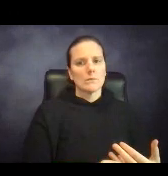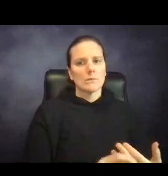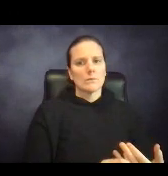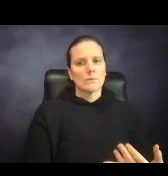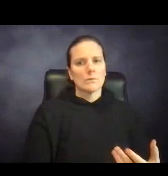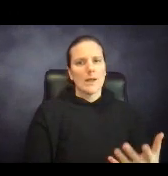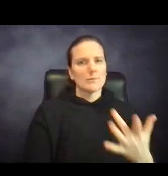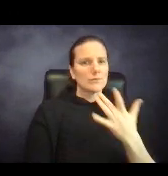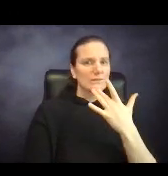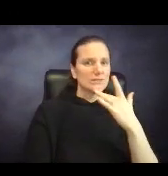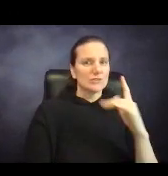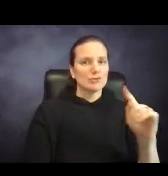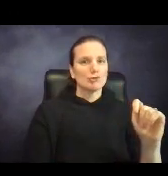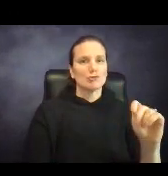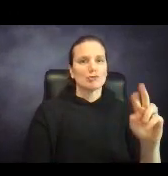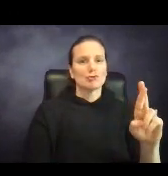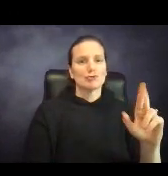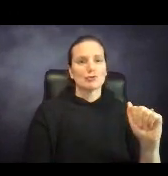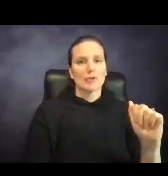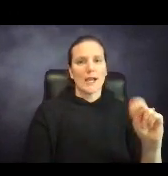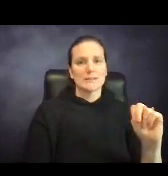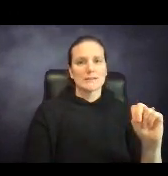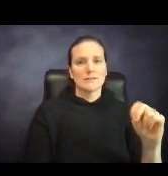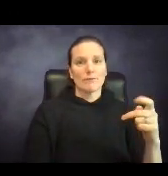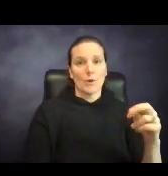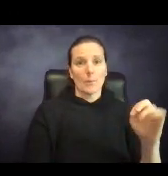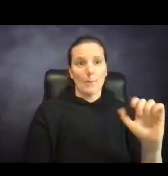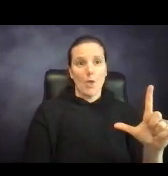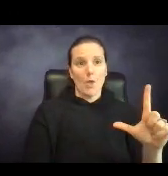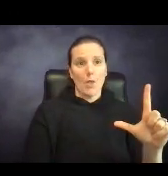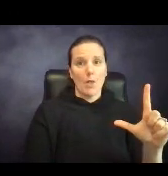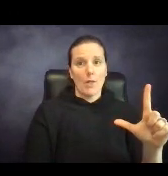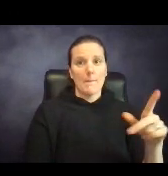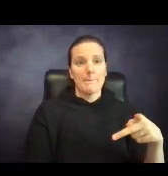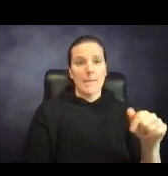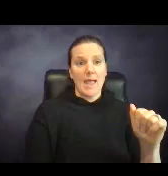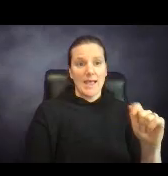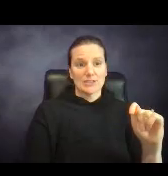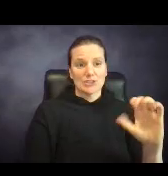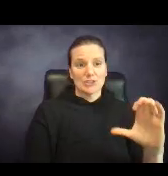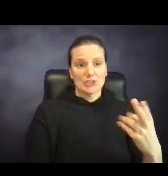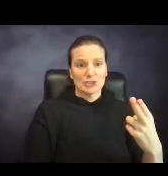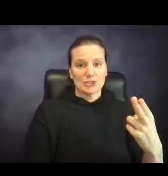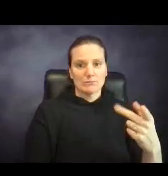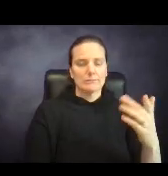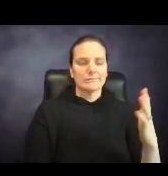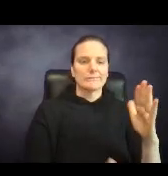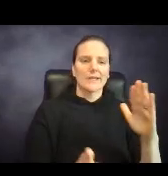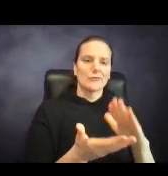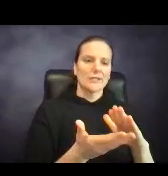They are the most common now due to the safety and they, like I said, they decrease the risk of blood clots. They have a decreased risk of blood clots.